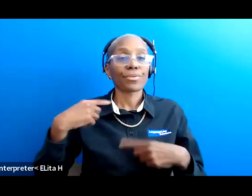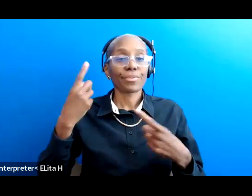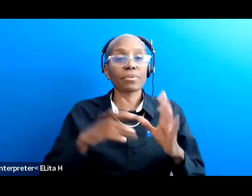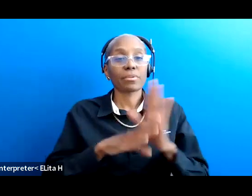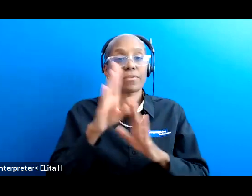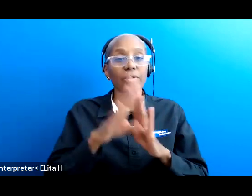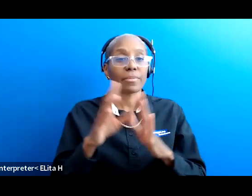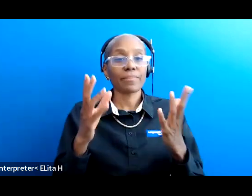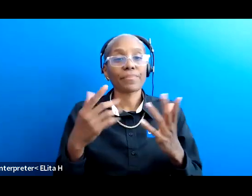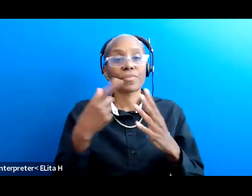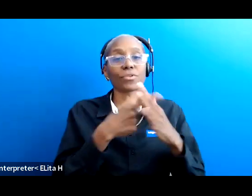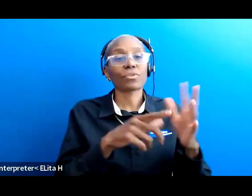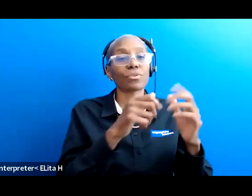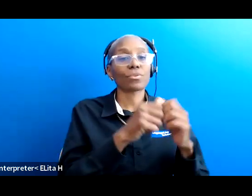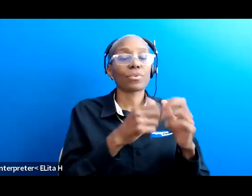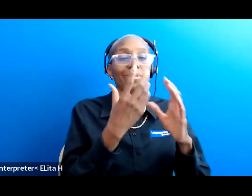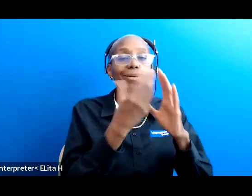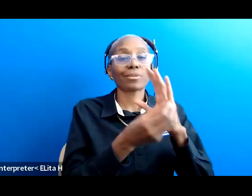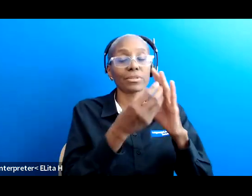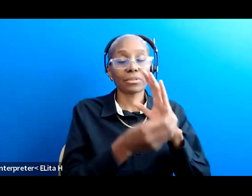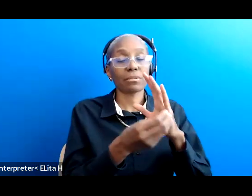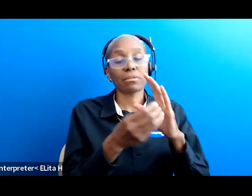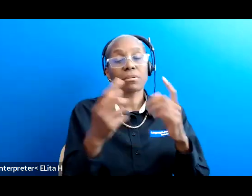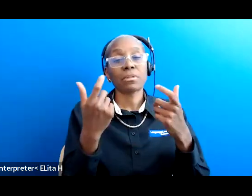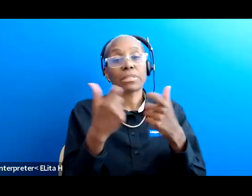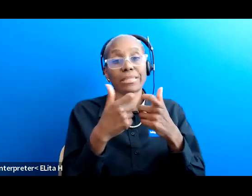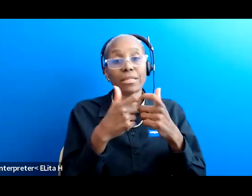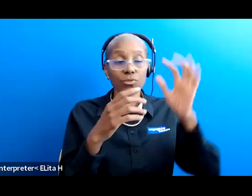was that we started out with external electrodes on different muscles